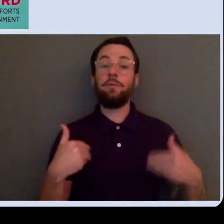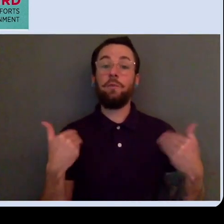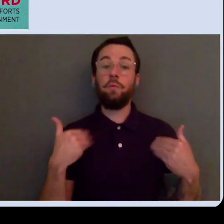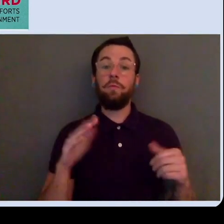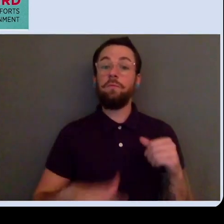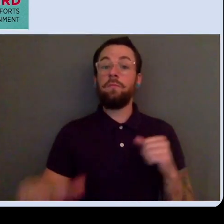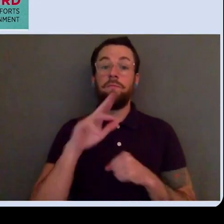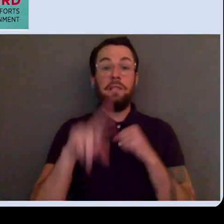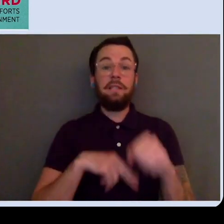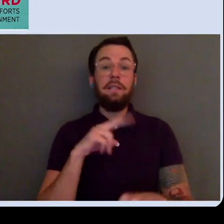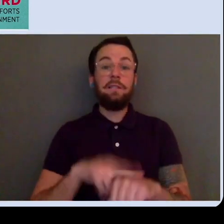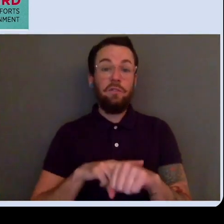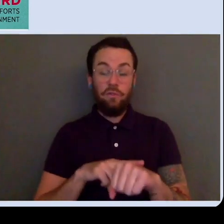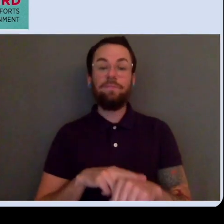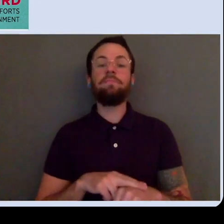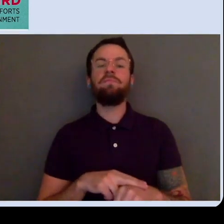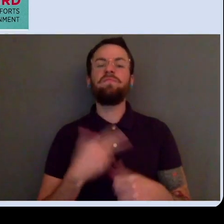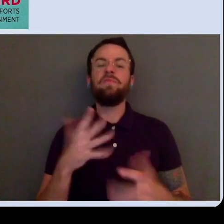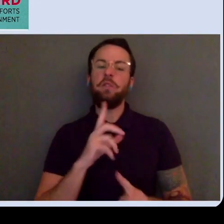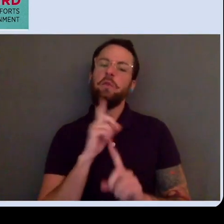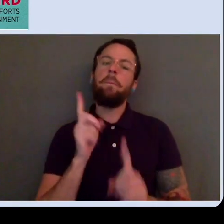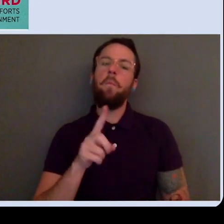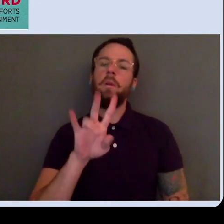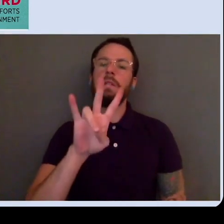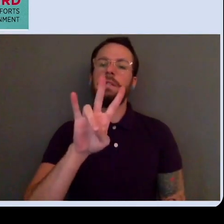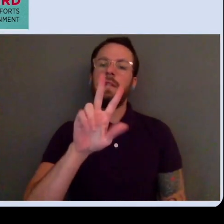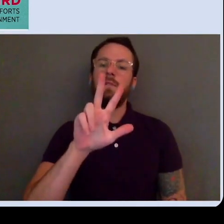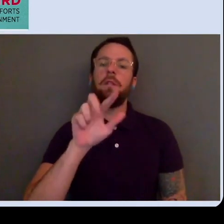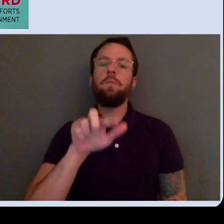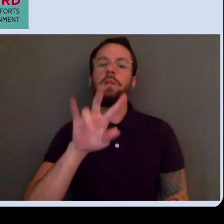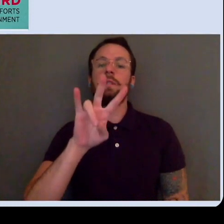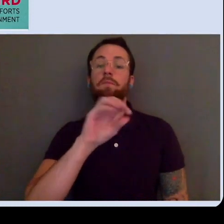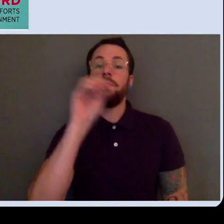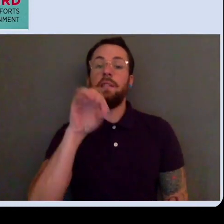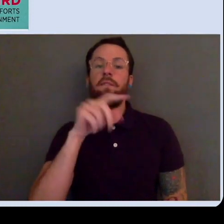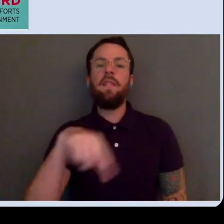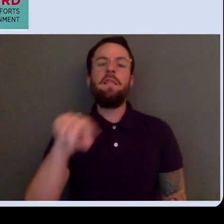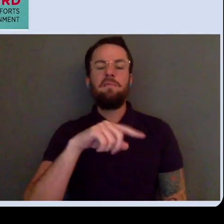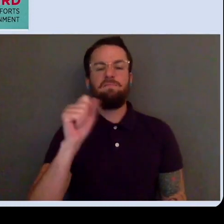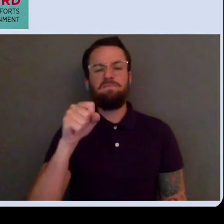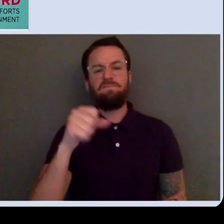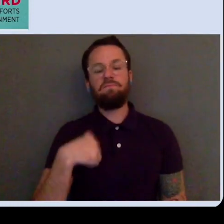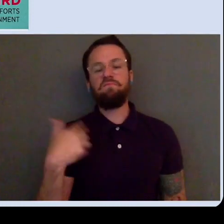Now, let's look at transgender youth nationwide.